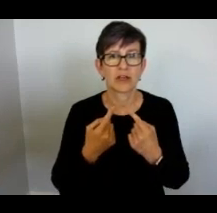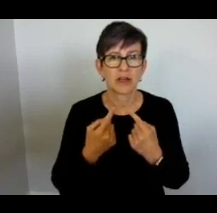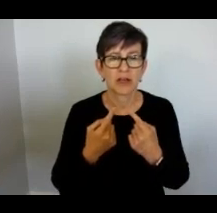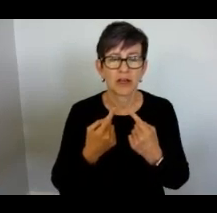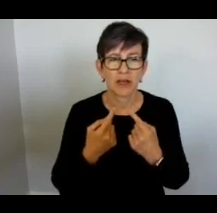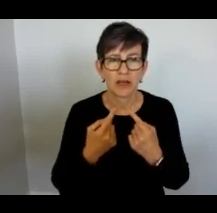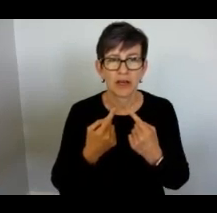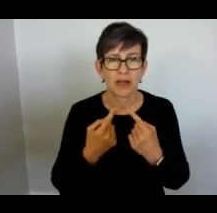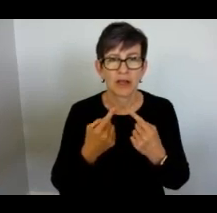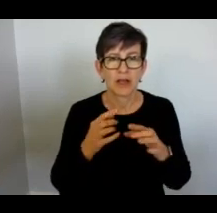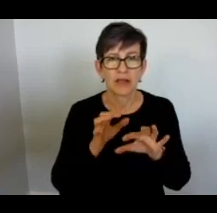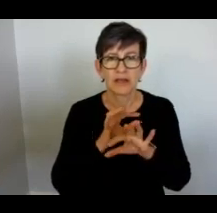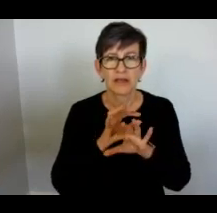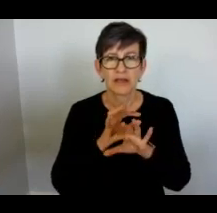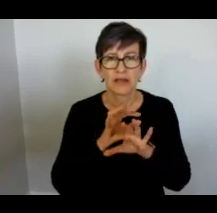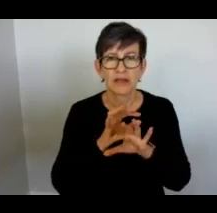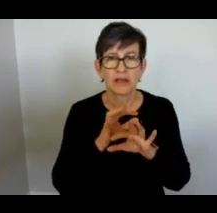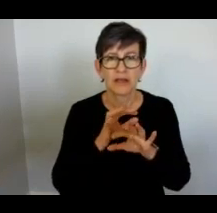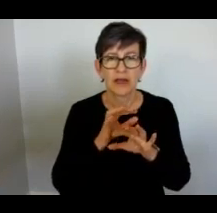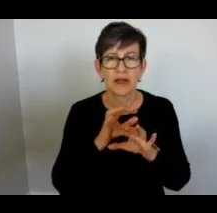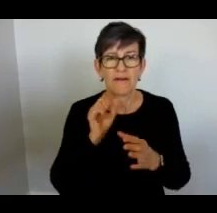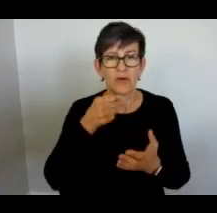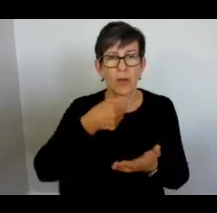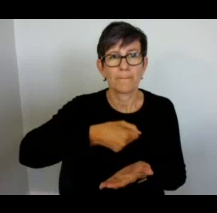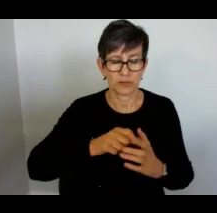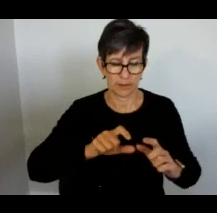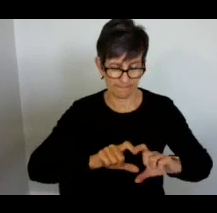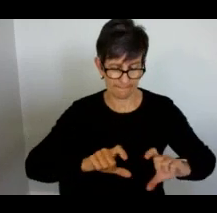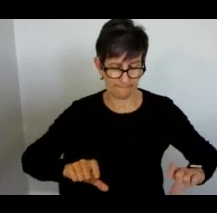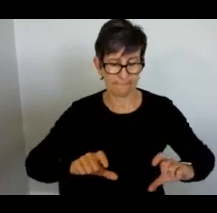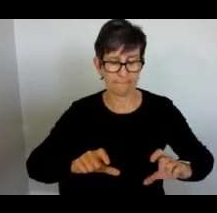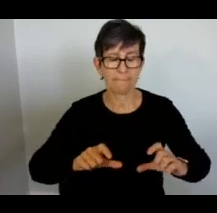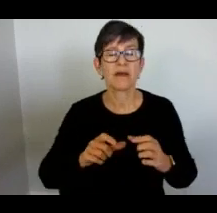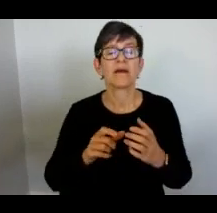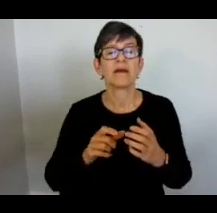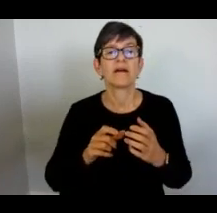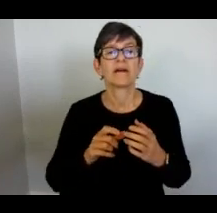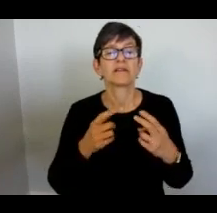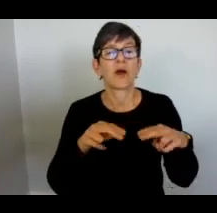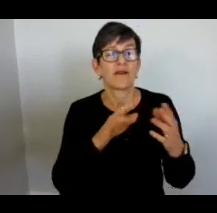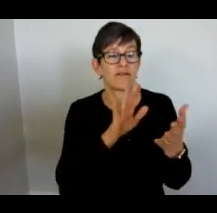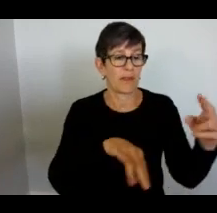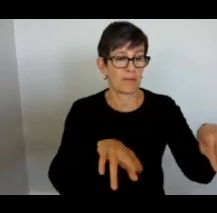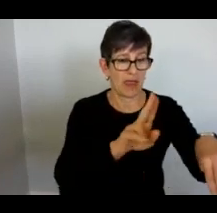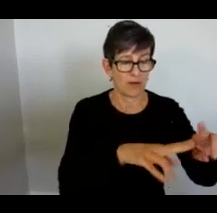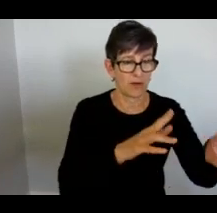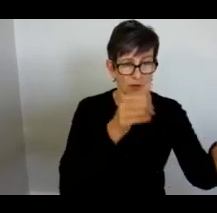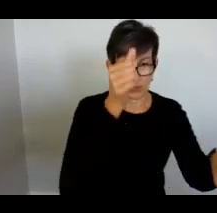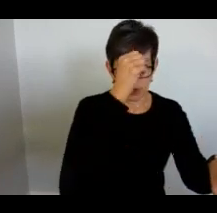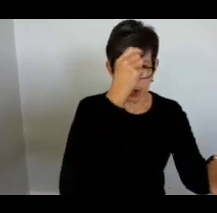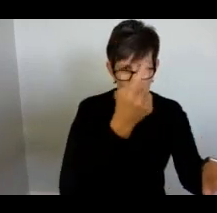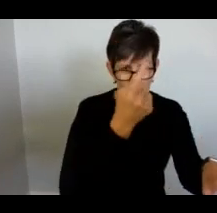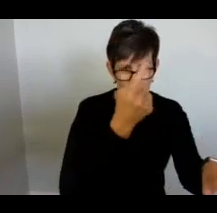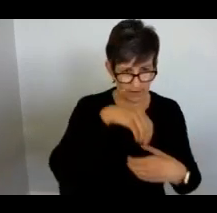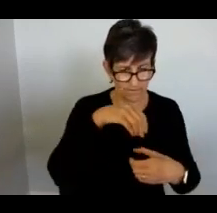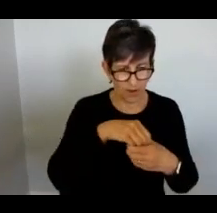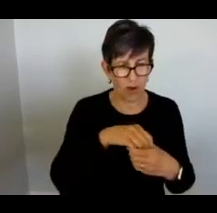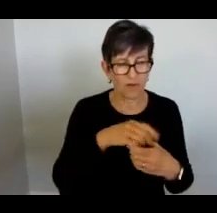that will assist parents or anyone else involved to identify who is involved with the proceedings.